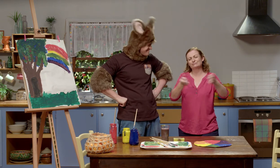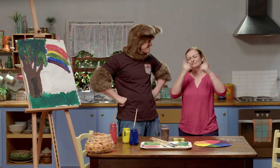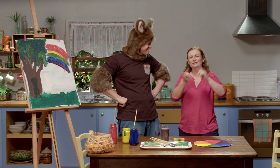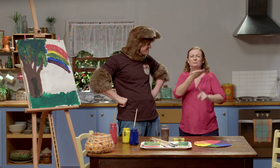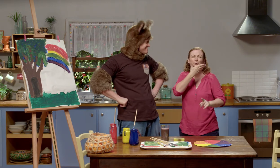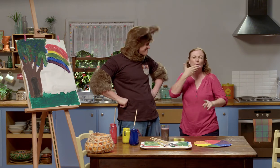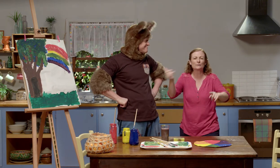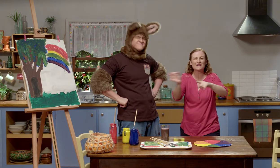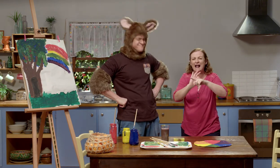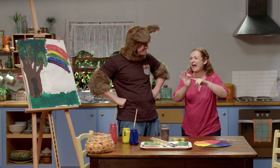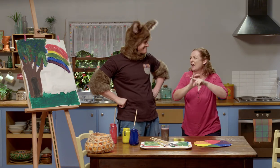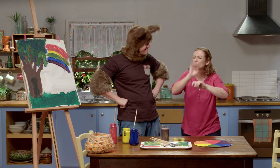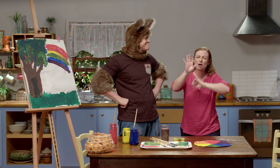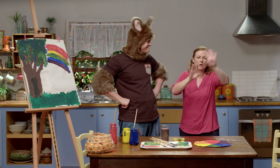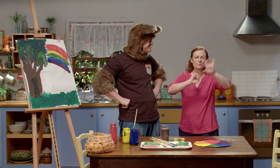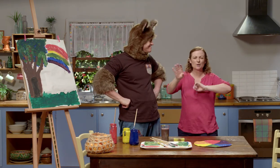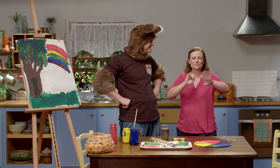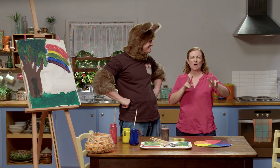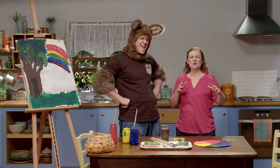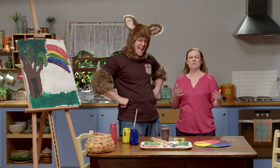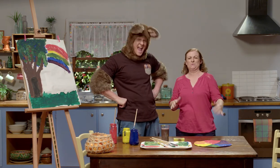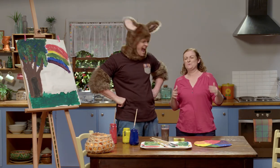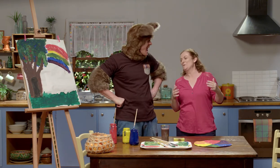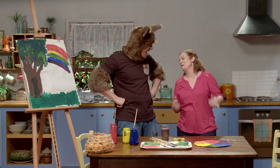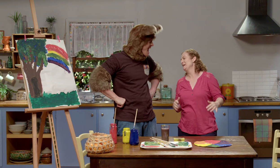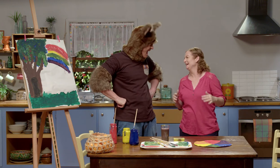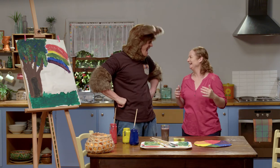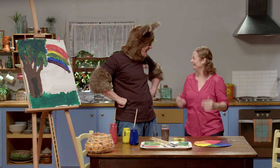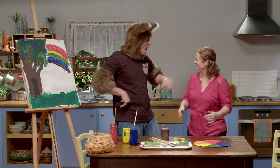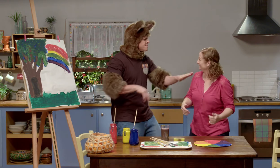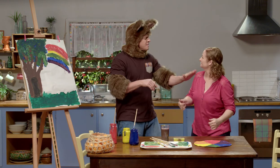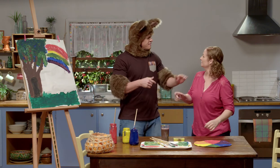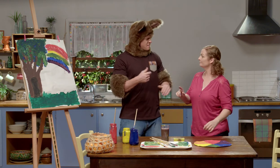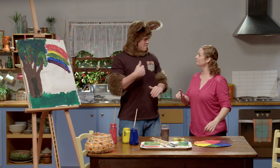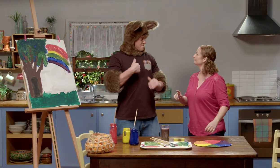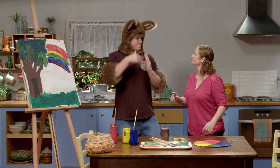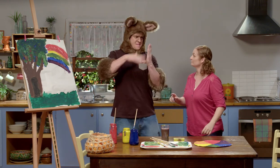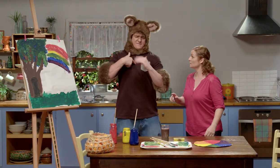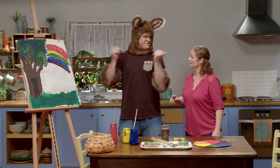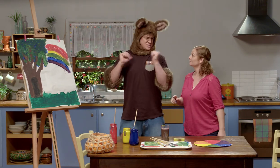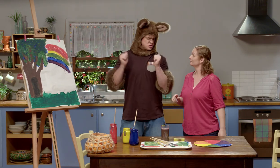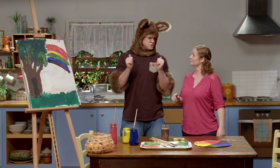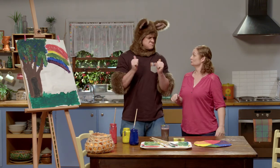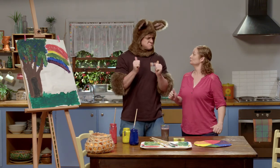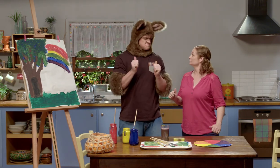that were on their paintings? Wow. Yeah. Sally, I've finished my painting.